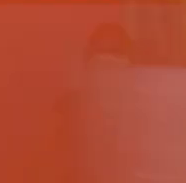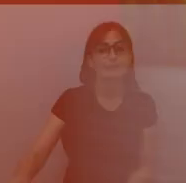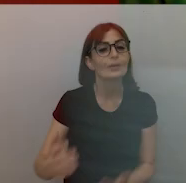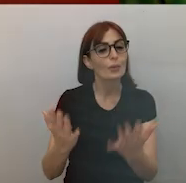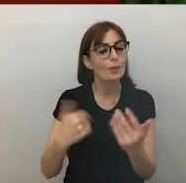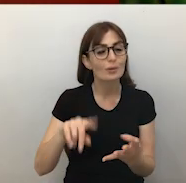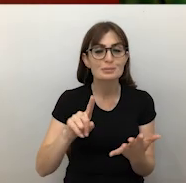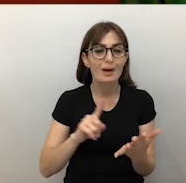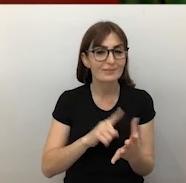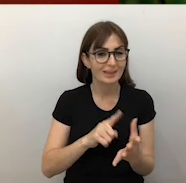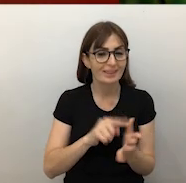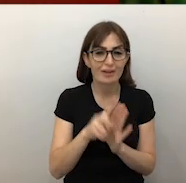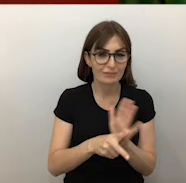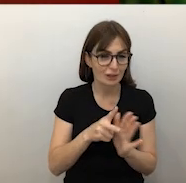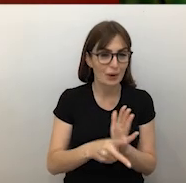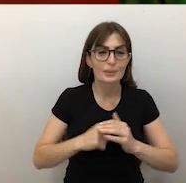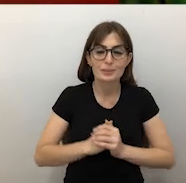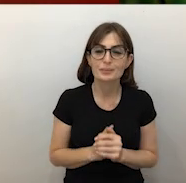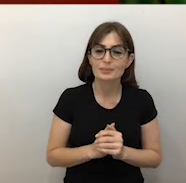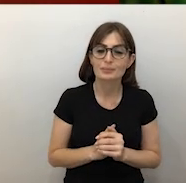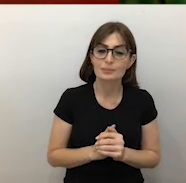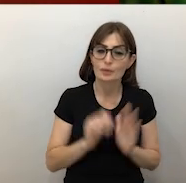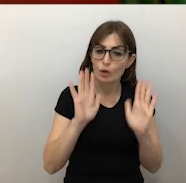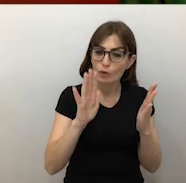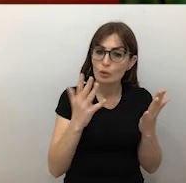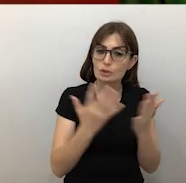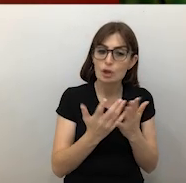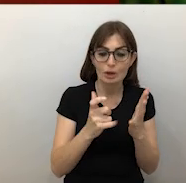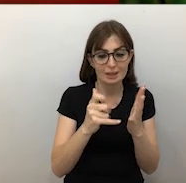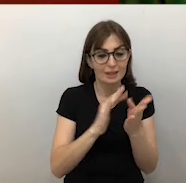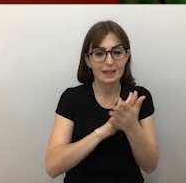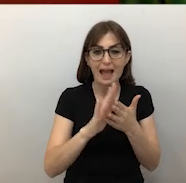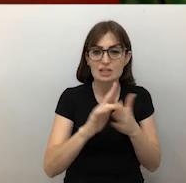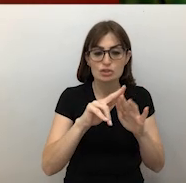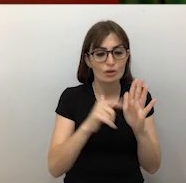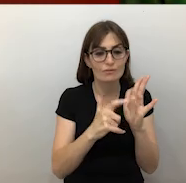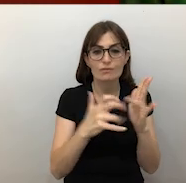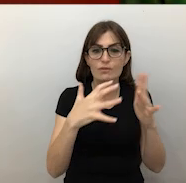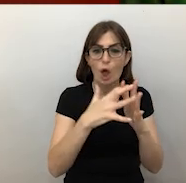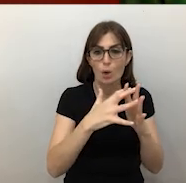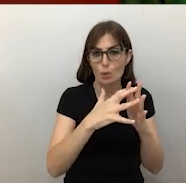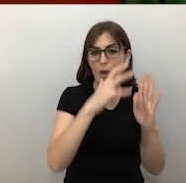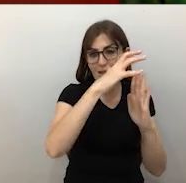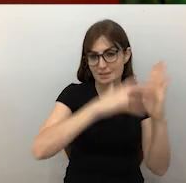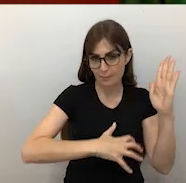Welcome to part five in this series. In this fifth part of the series, we will be focused on the cashflow statement